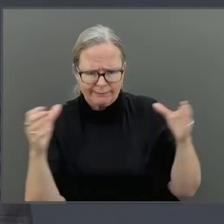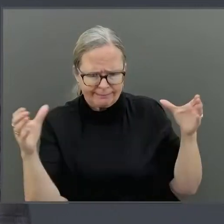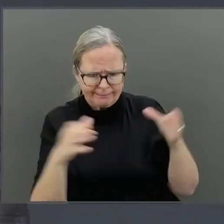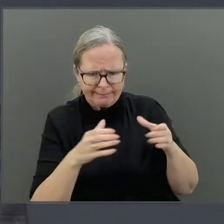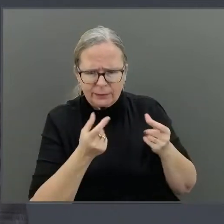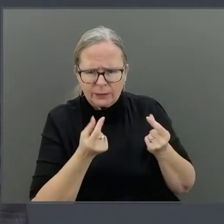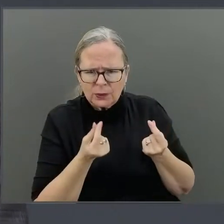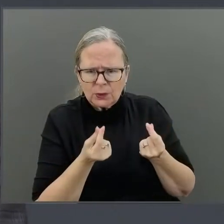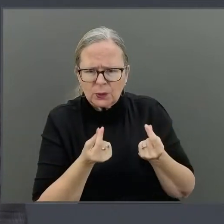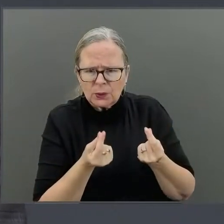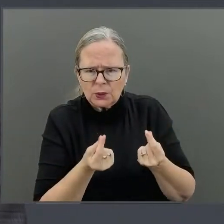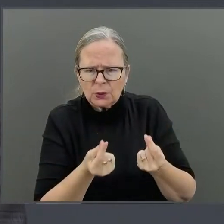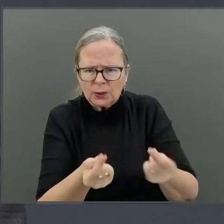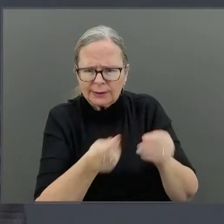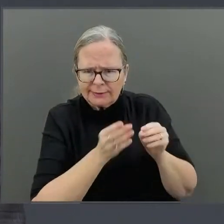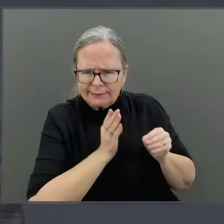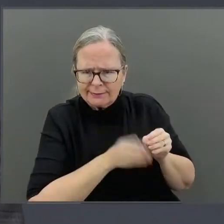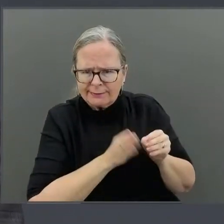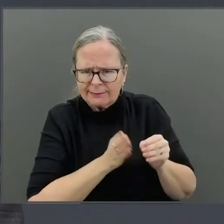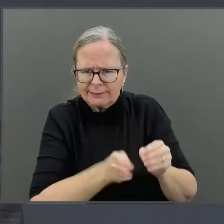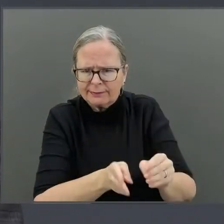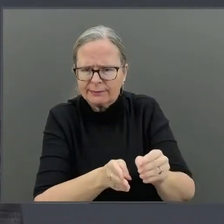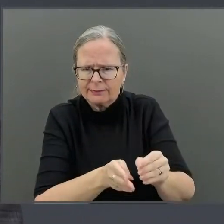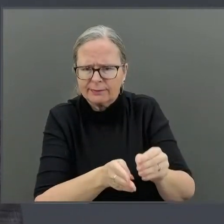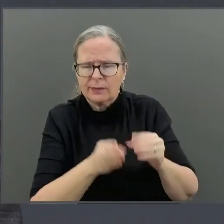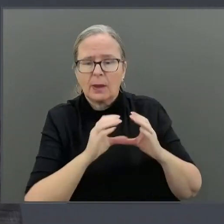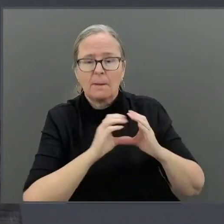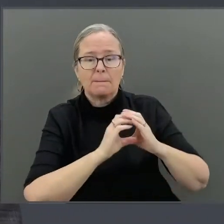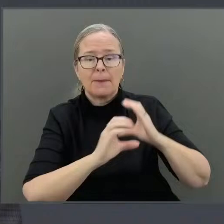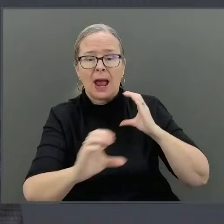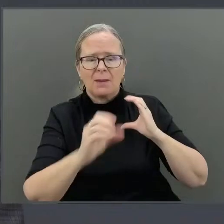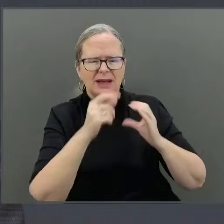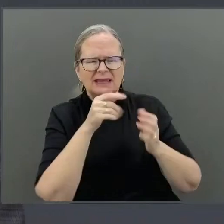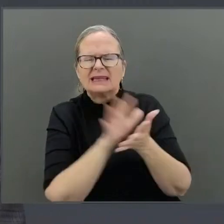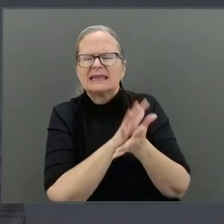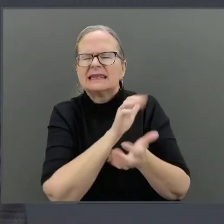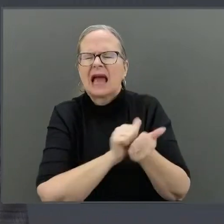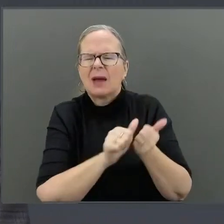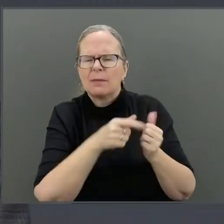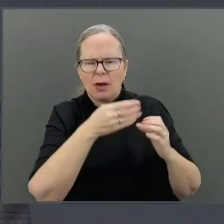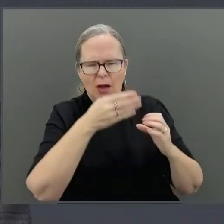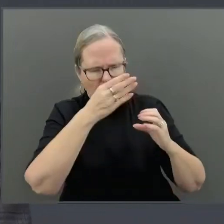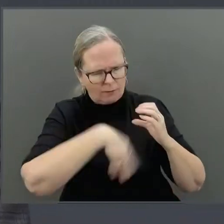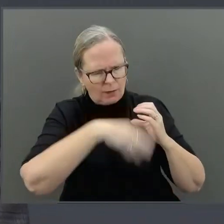pipe so far we have completed about 50% of the cutting and removal required we have